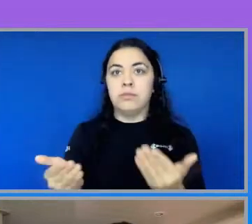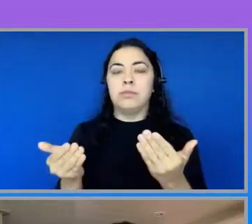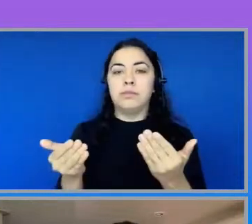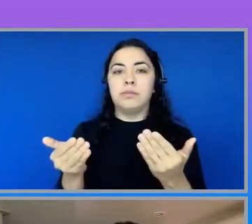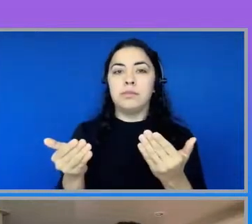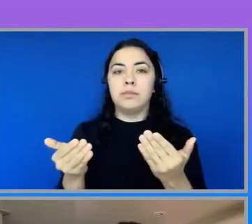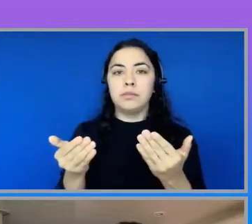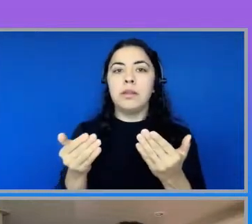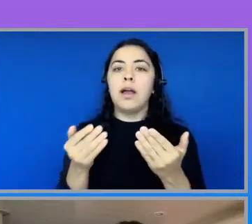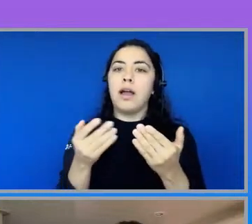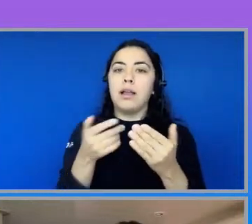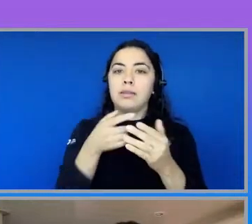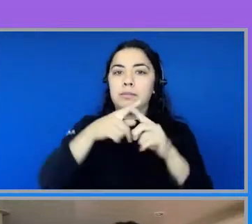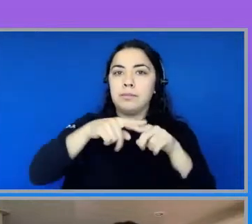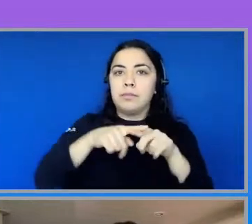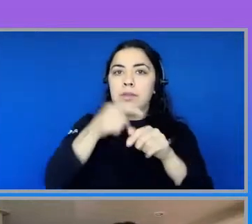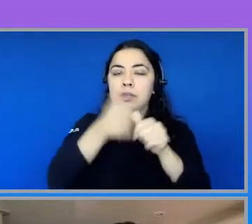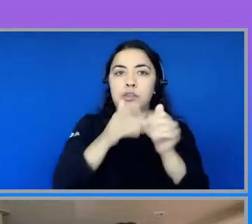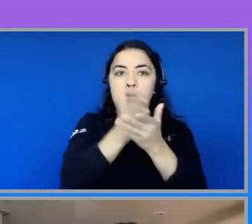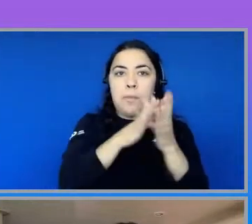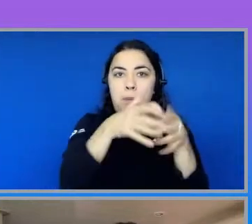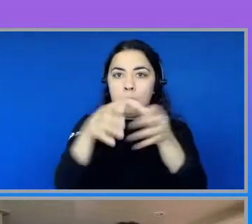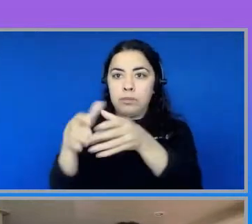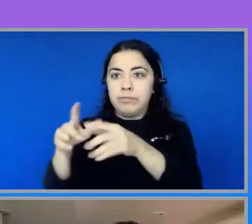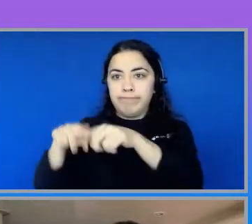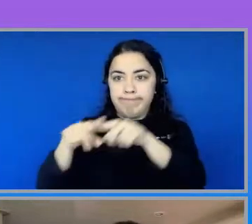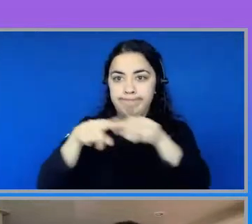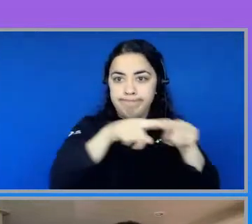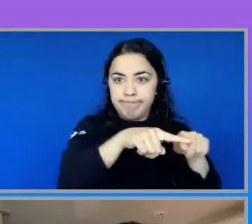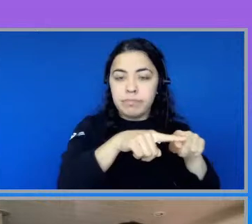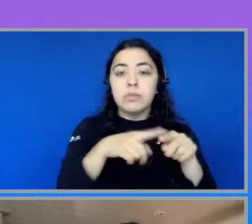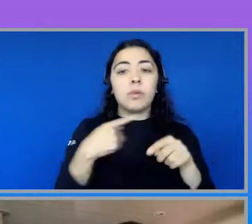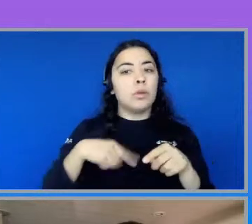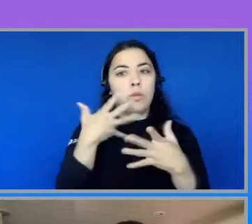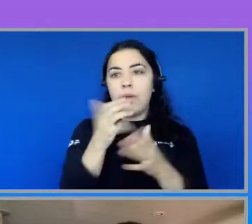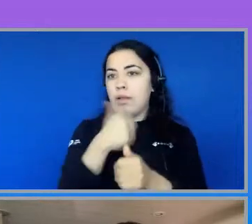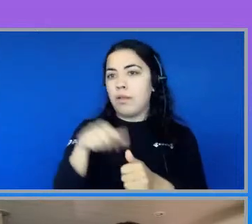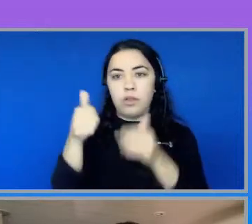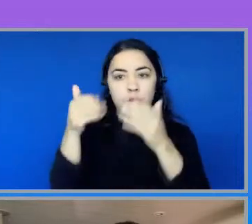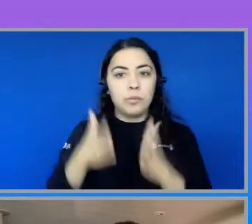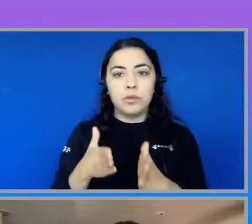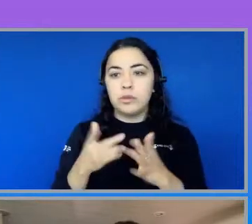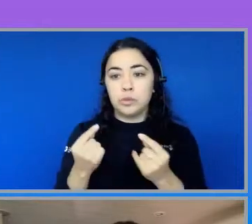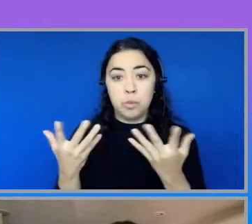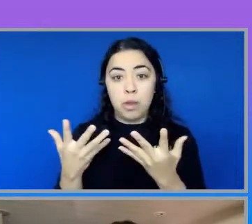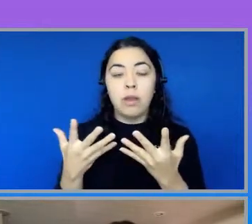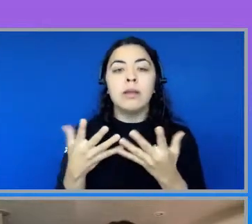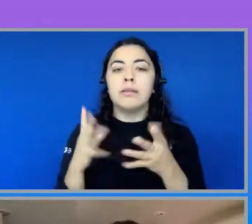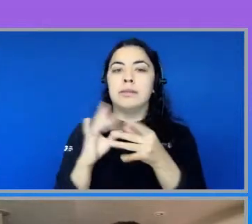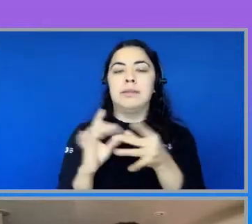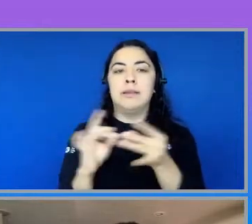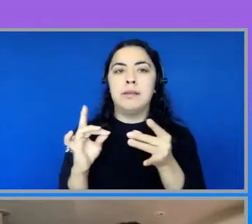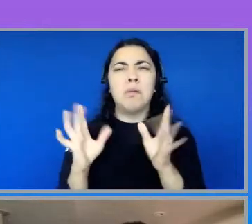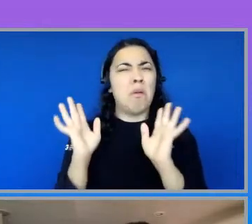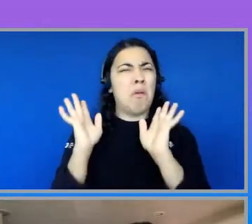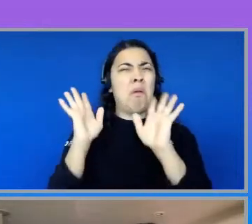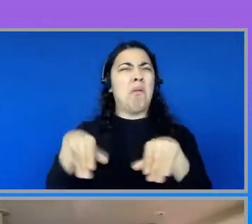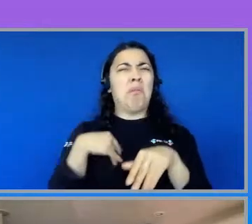component basis. What we very much didn't want anyone to be